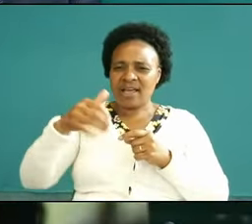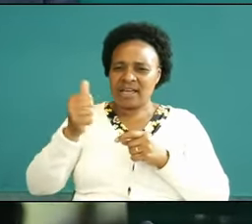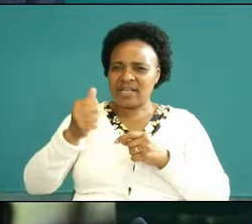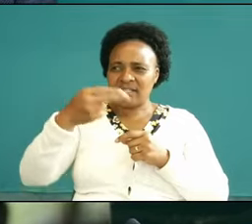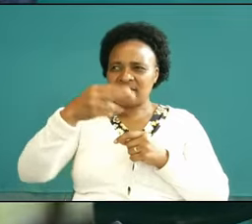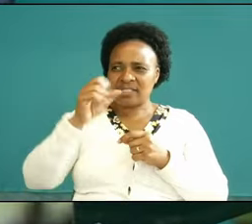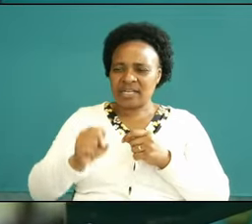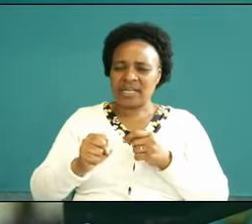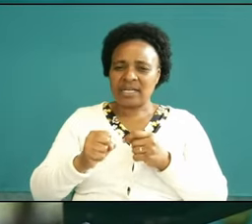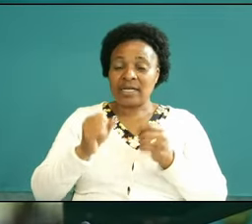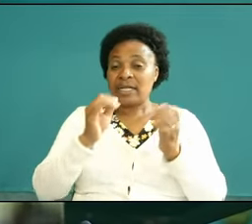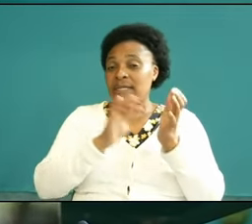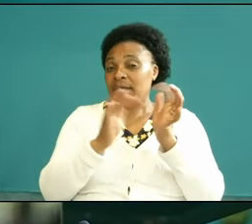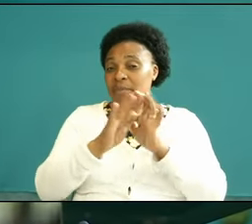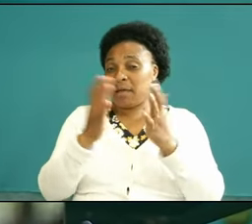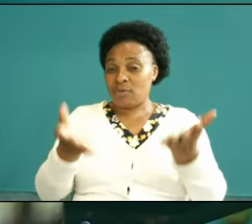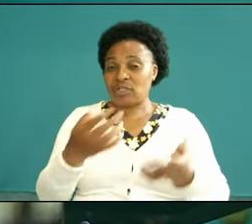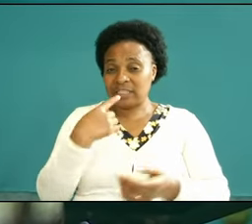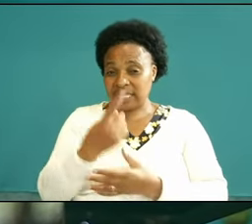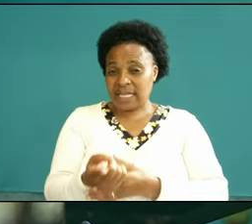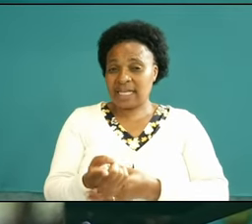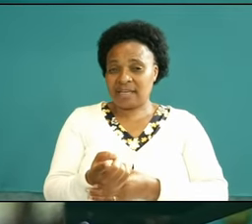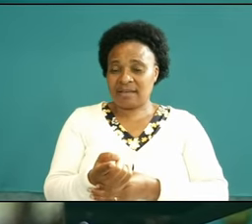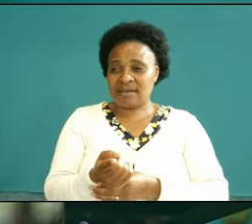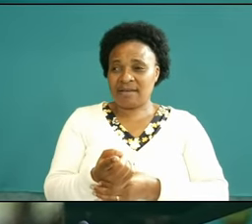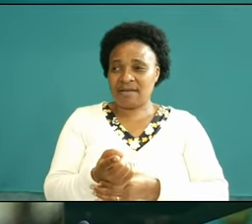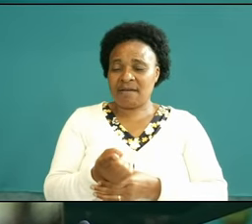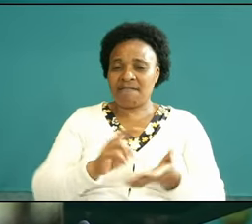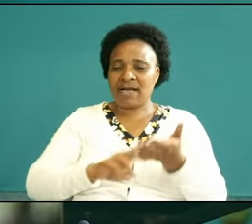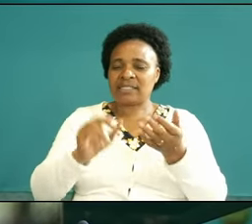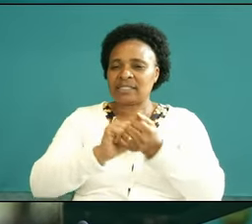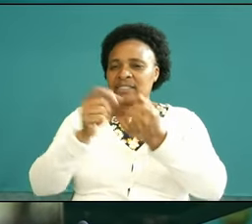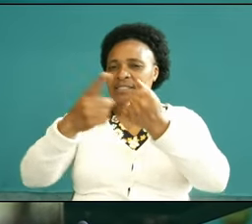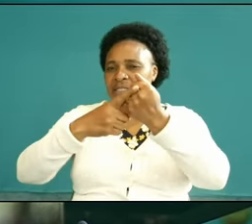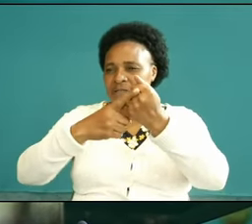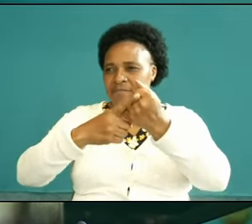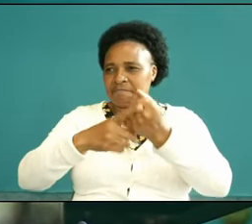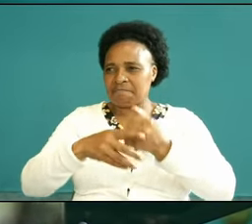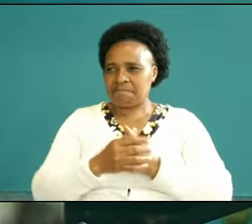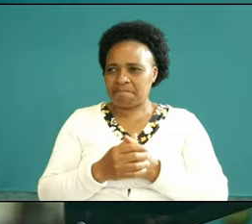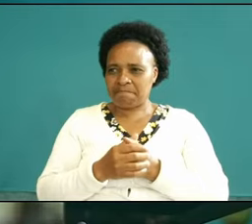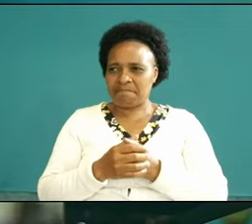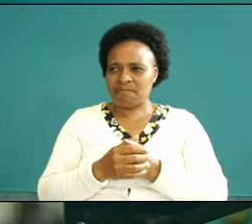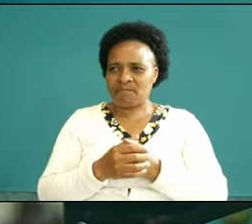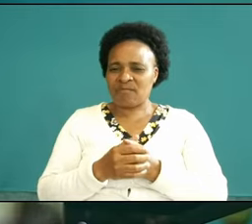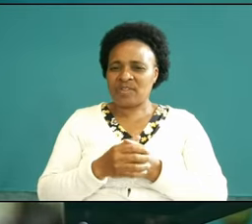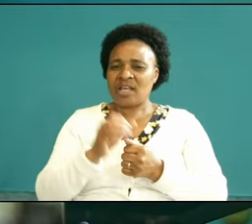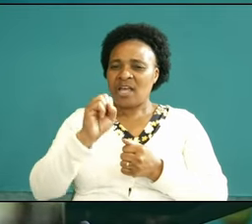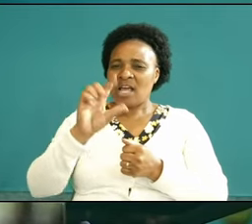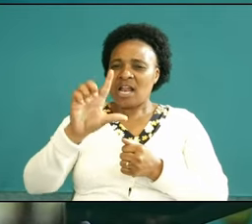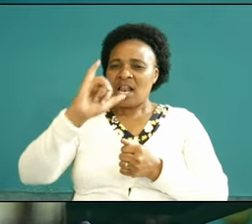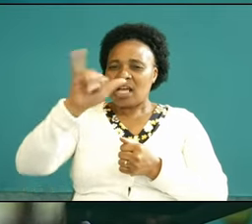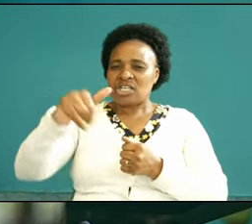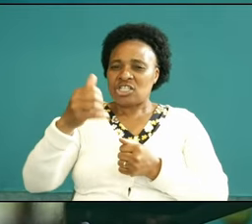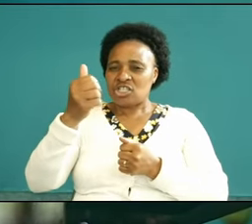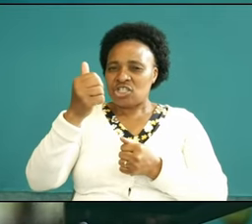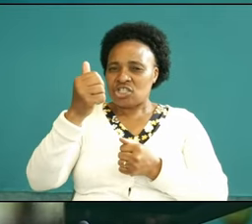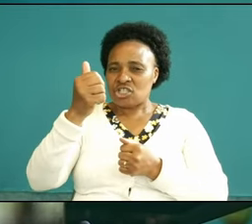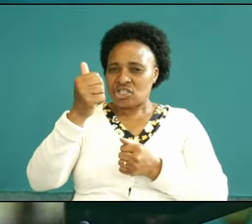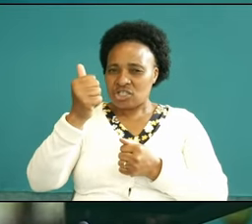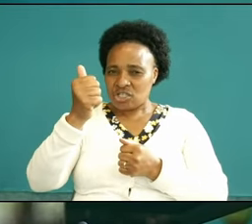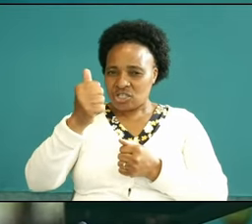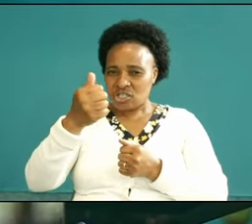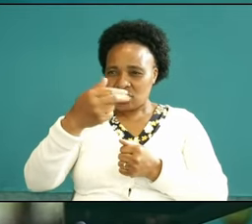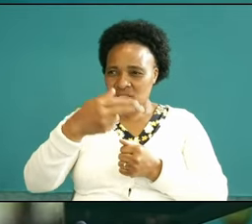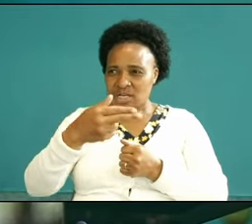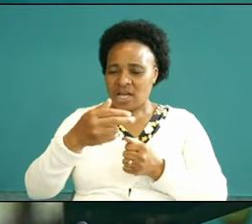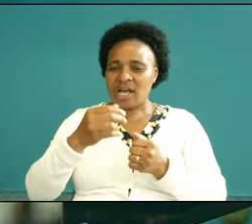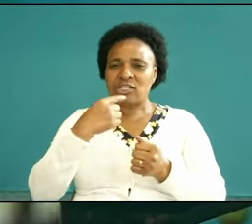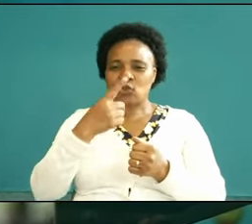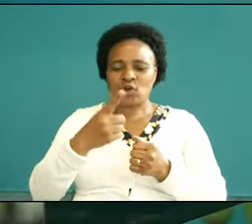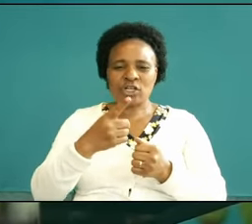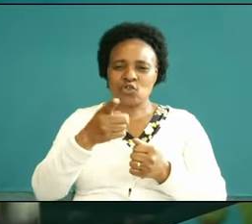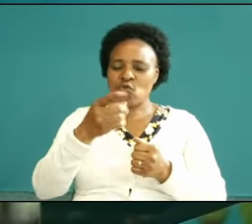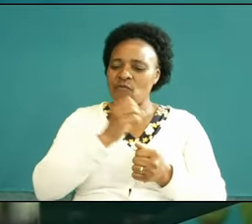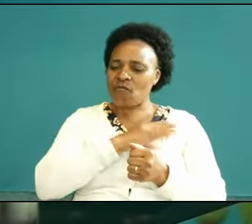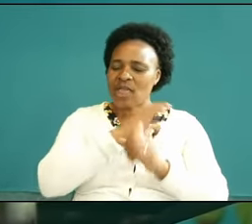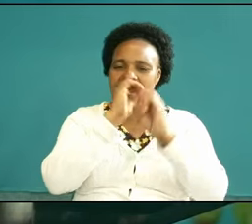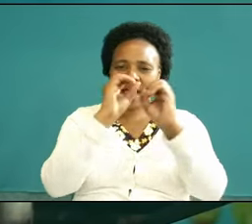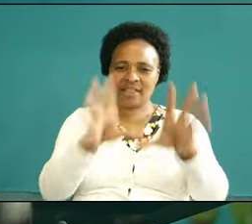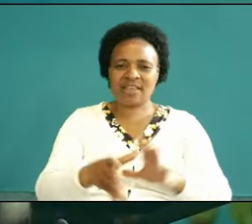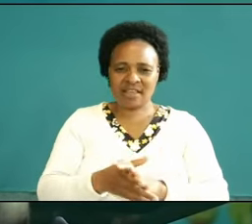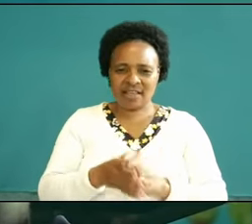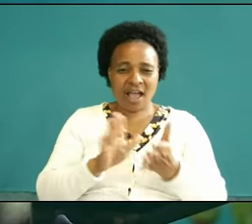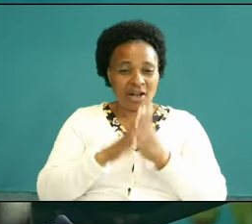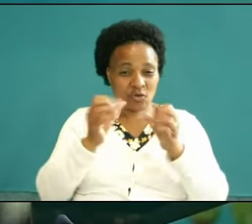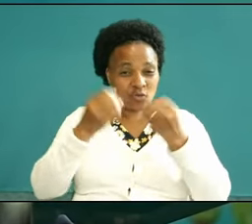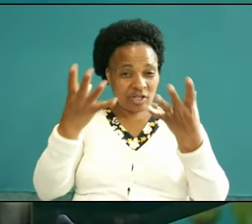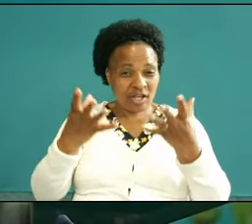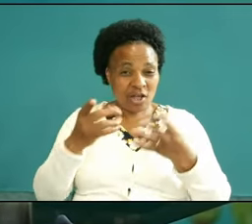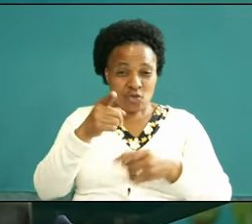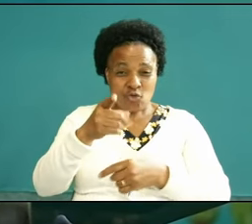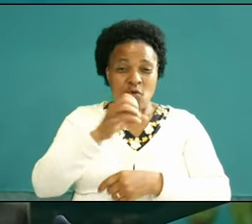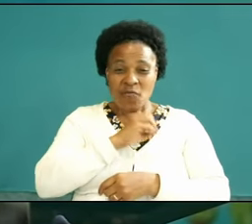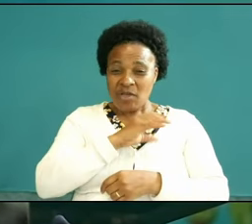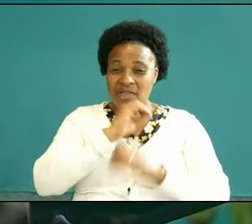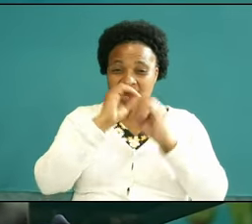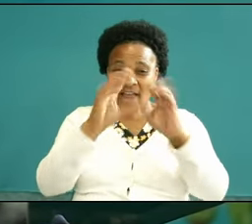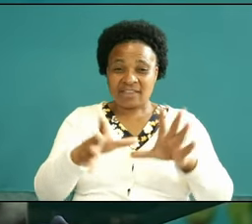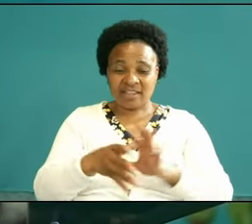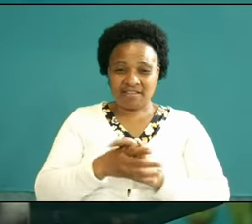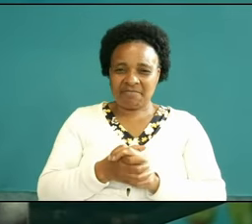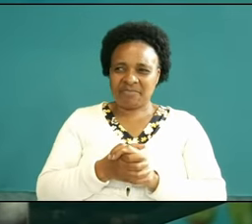know the Bible says in verse 16 elishah told him do not be afraid Hallelujah do not be then verse